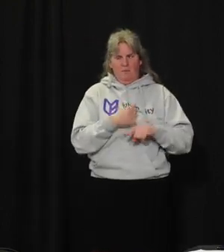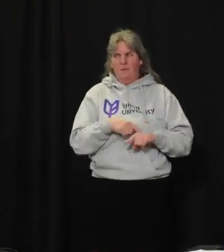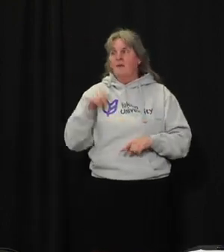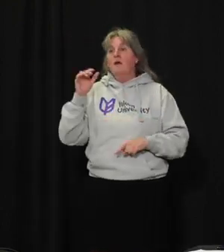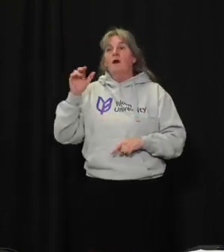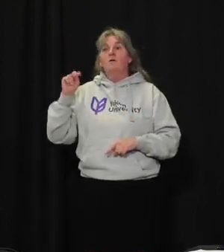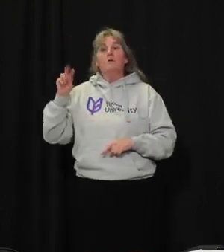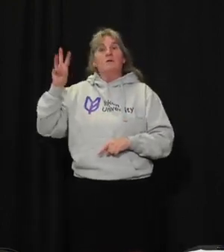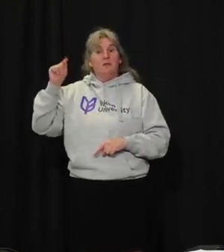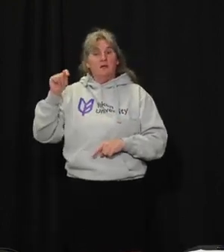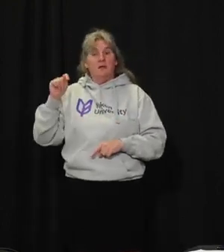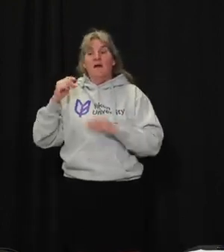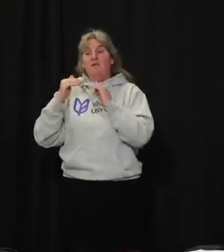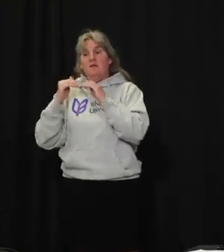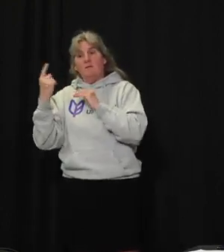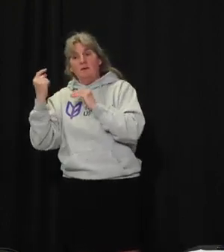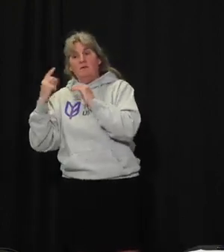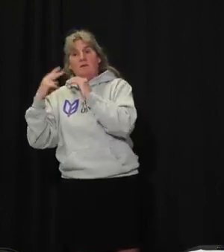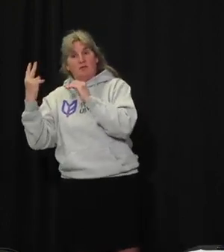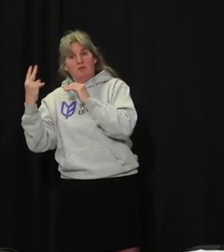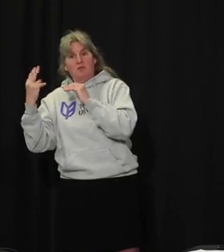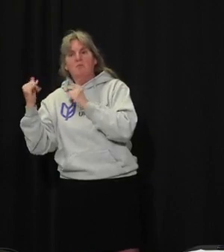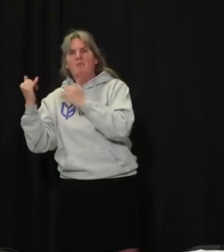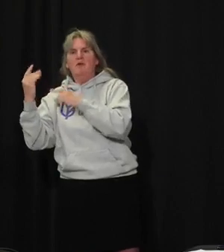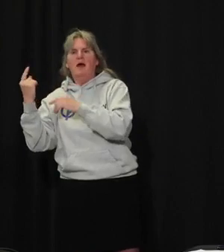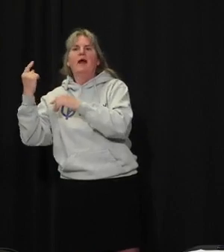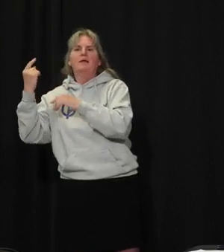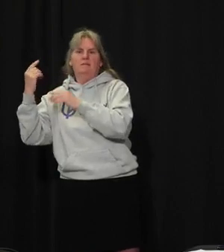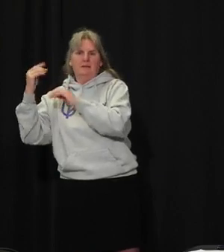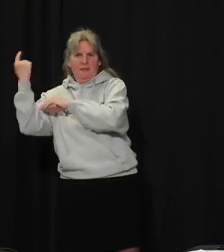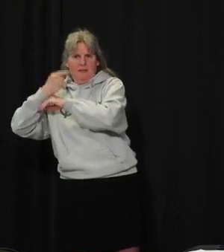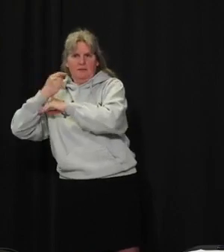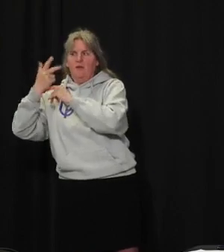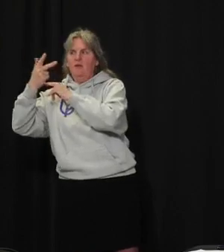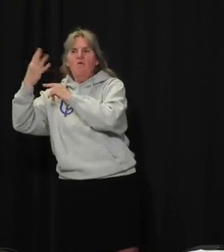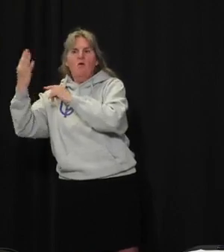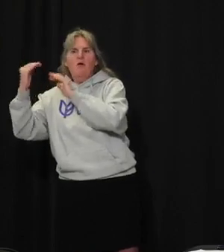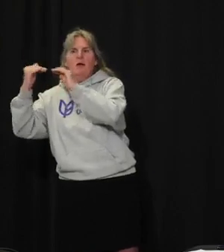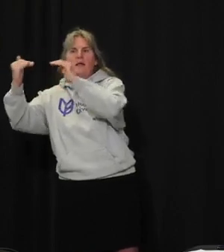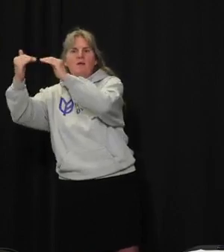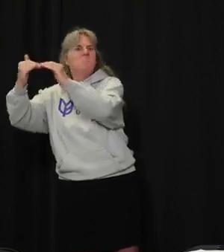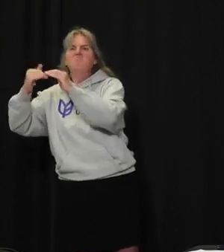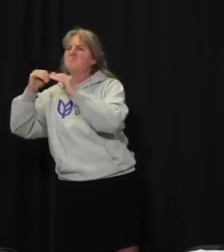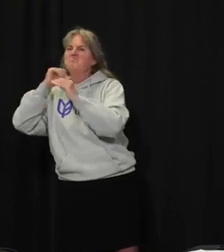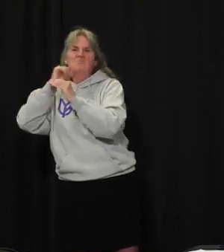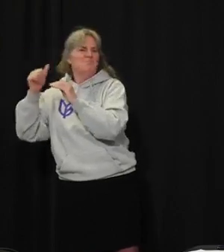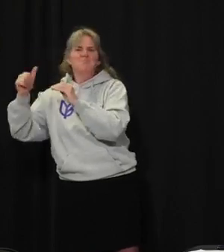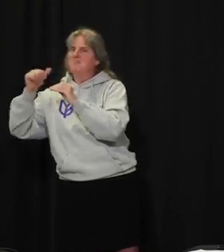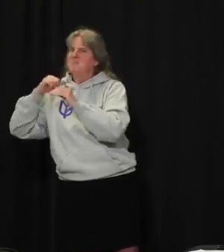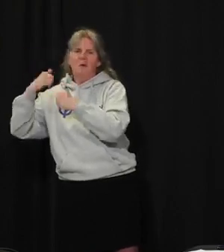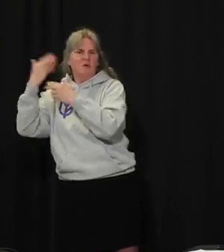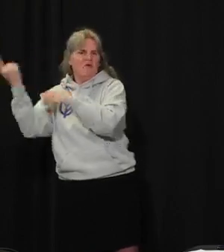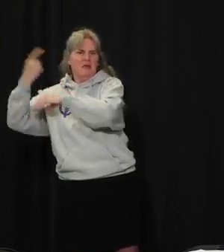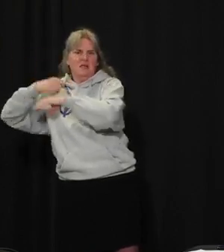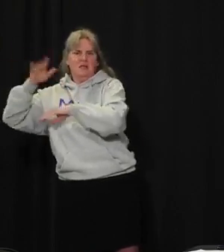set dates for phase I and phase II but nothing beyond that. I am very aware of the frustrations that business owners have regarding the